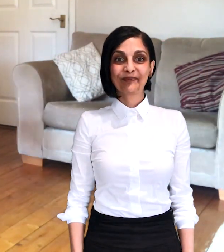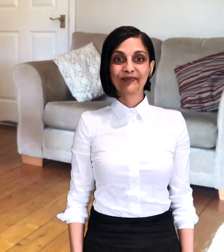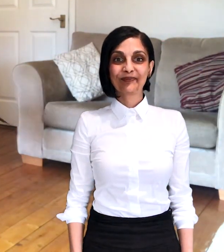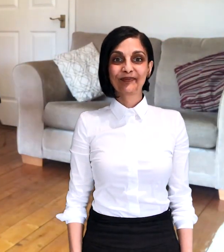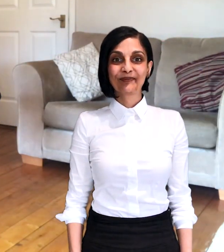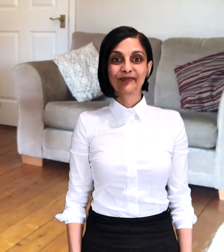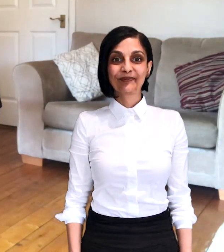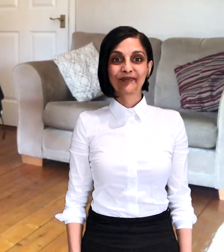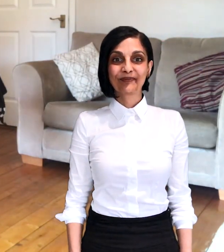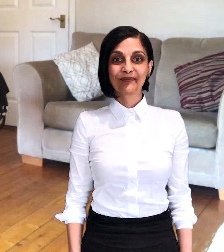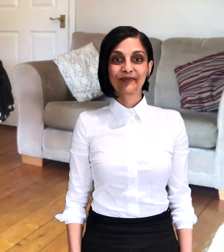So put your brolly up